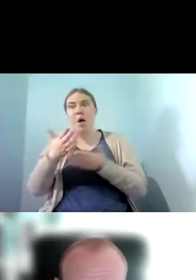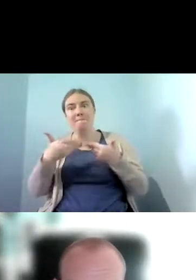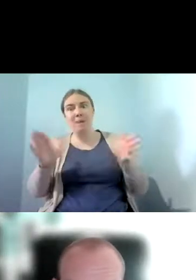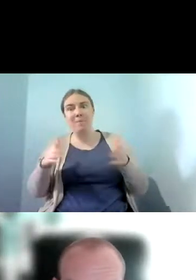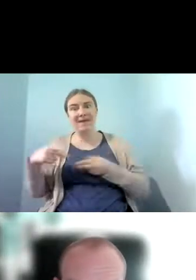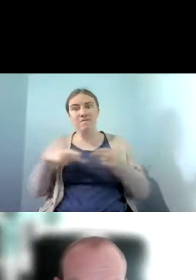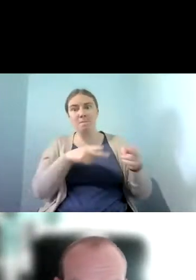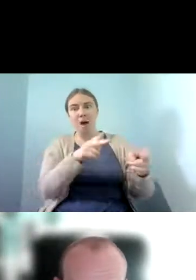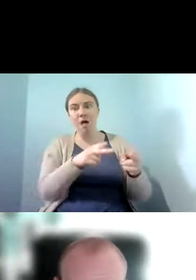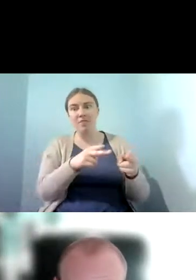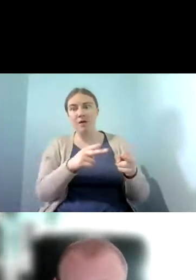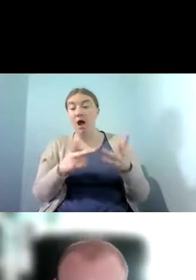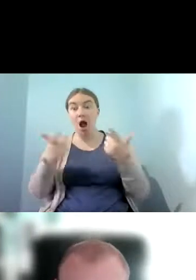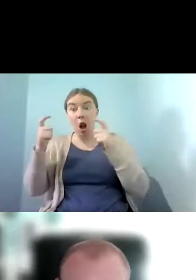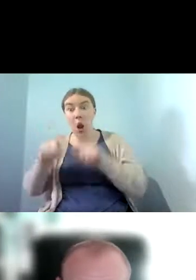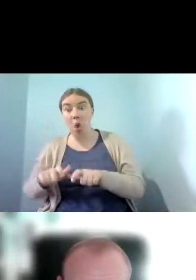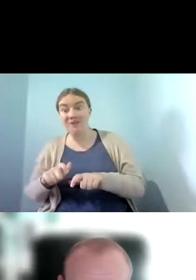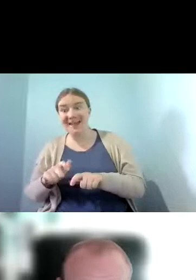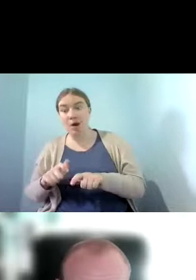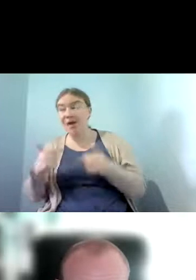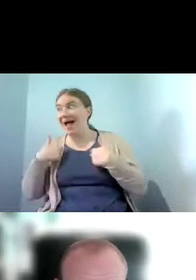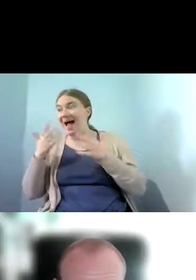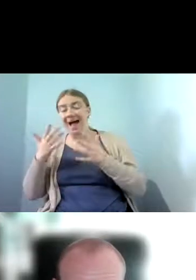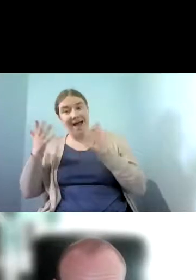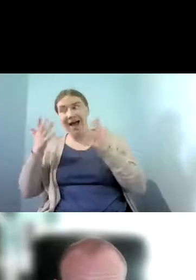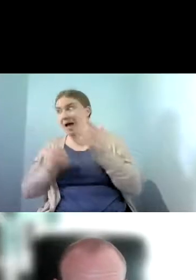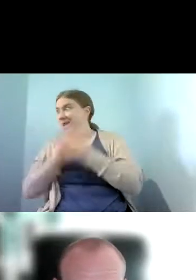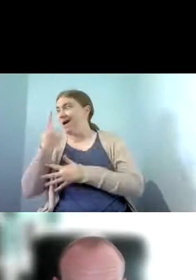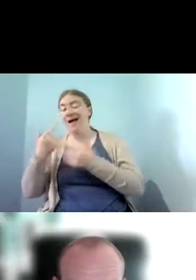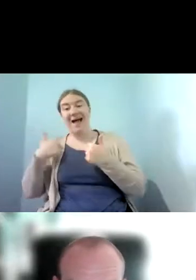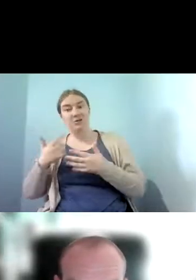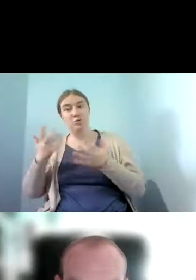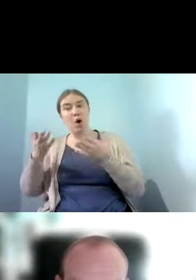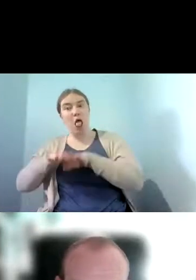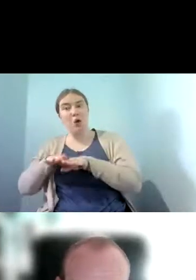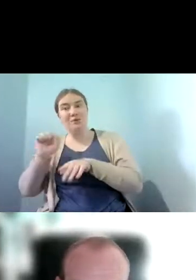one we had to shut down the site temporarily whilst the situation became clear and we could